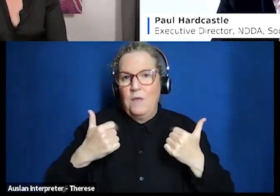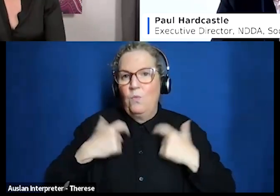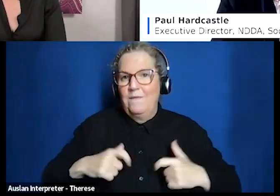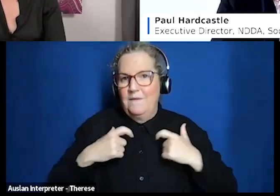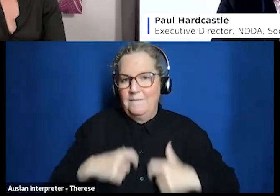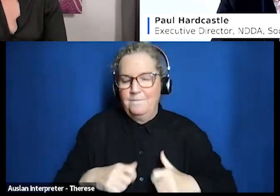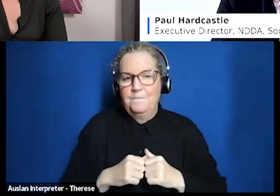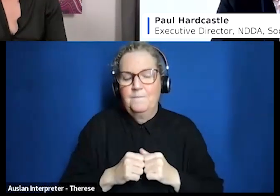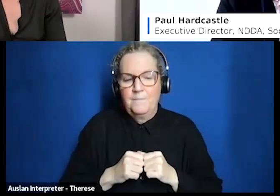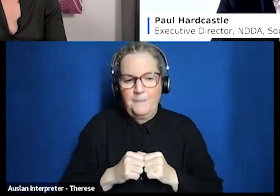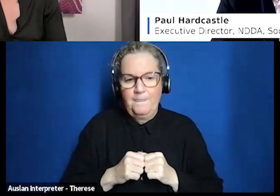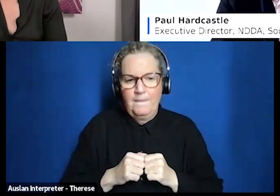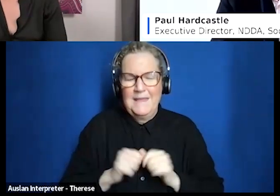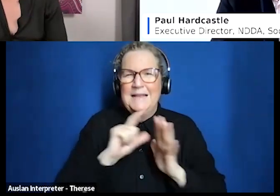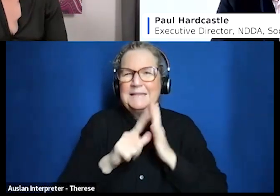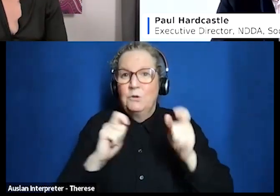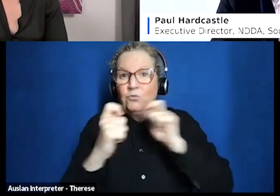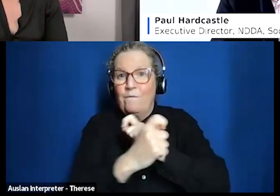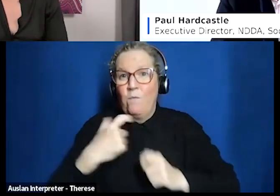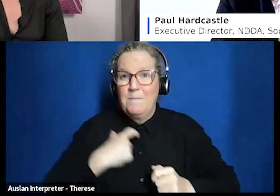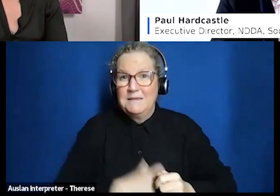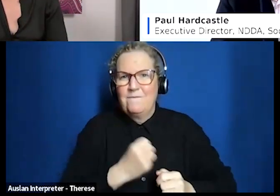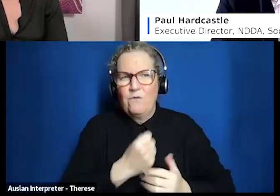Disability reform ministers from each state and territory are working together